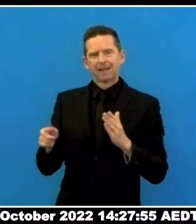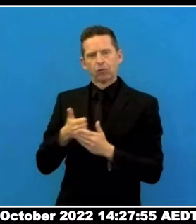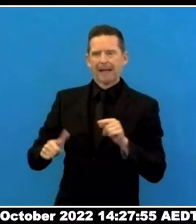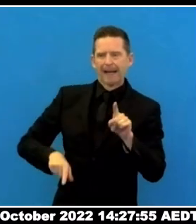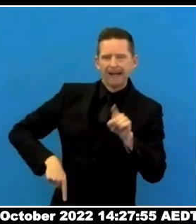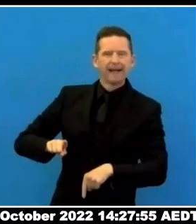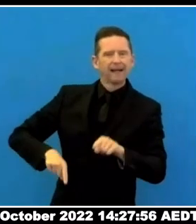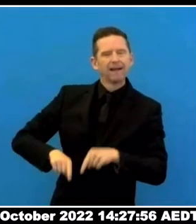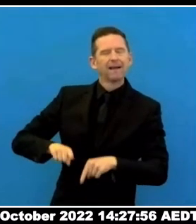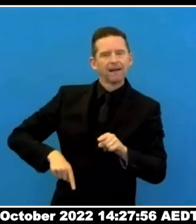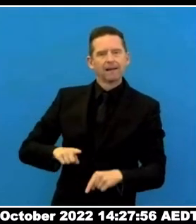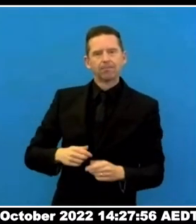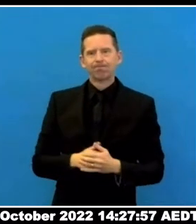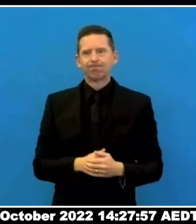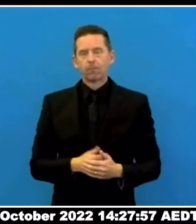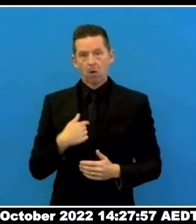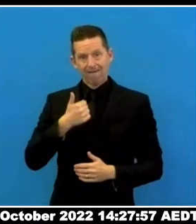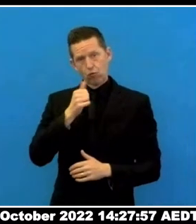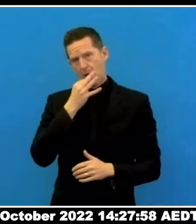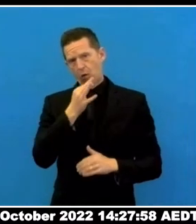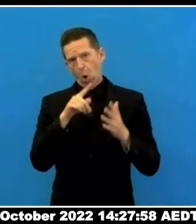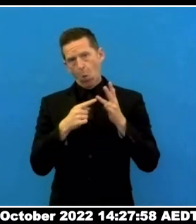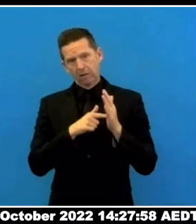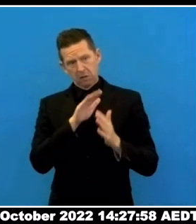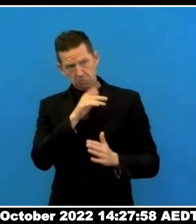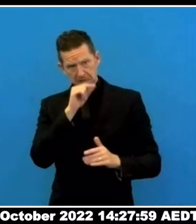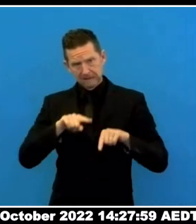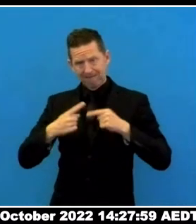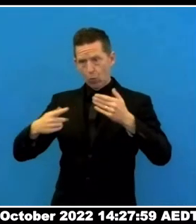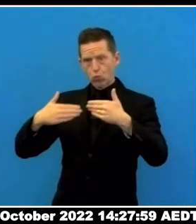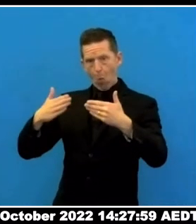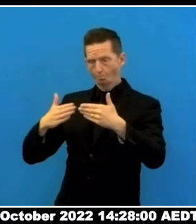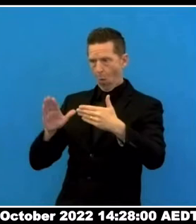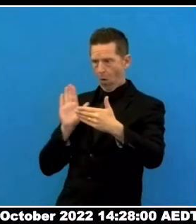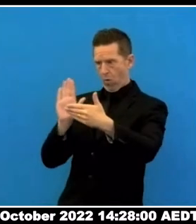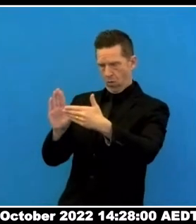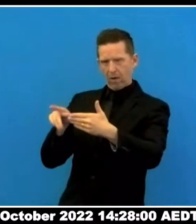I asked an OT if we could put a different door on the wardrobe so she can't break it.